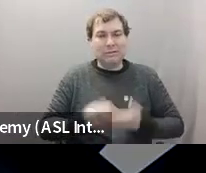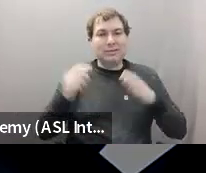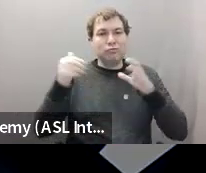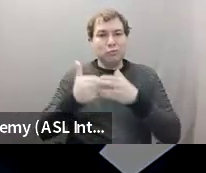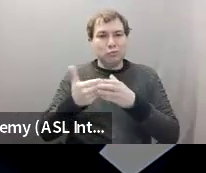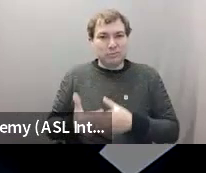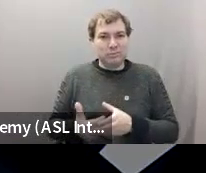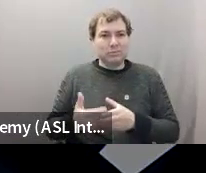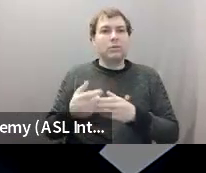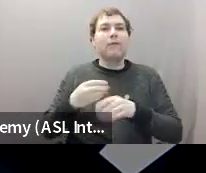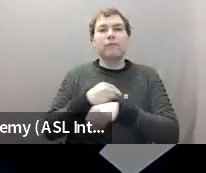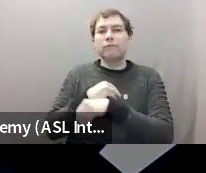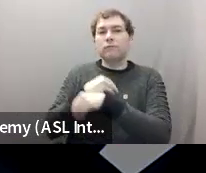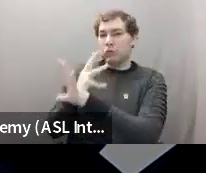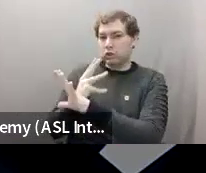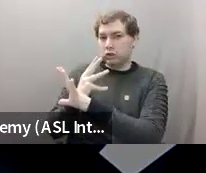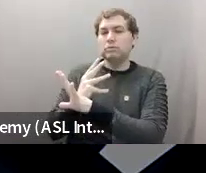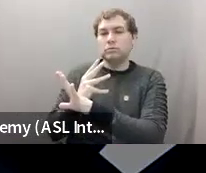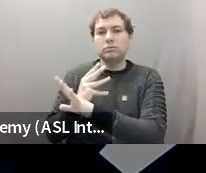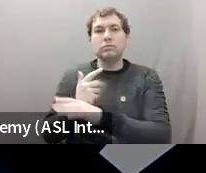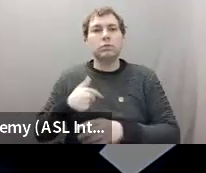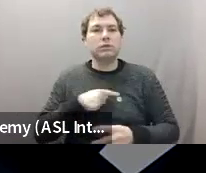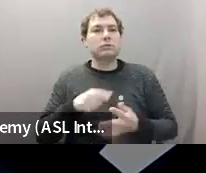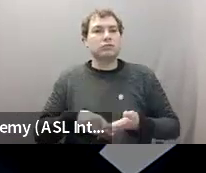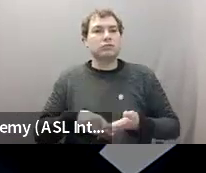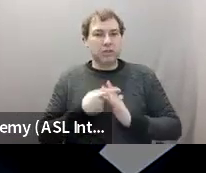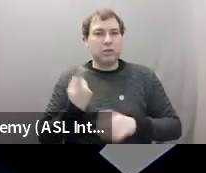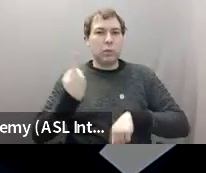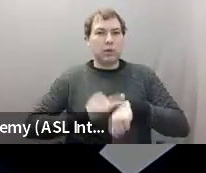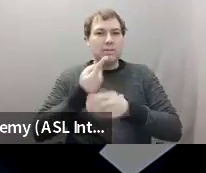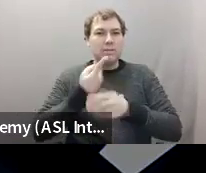Christinne Gray: Virtually. I started at once a week in the afternoons.